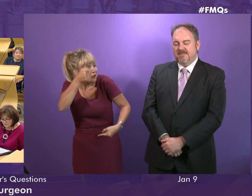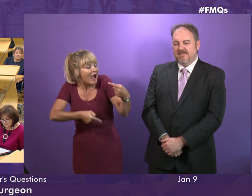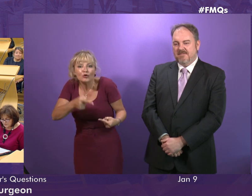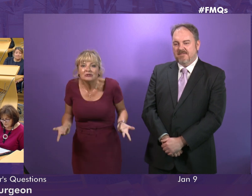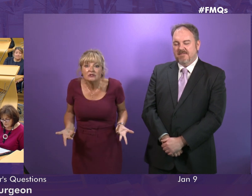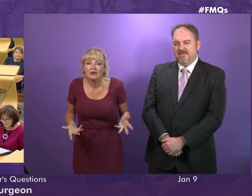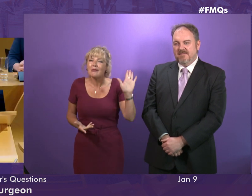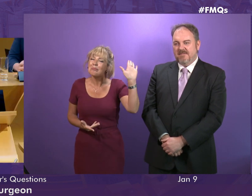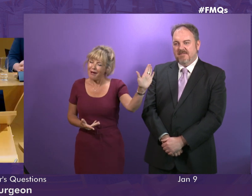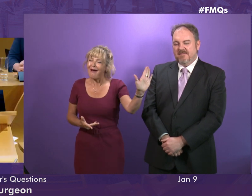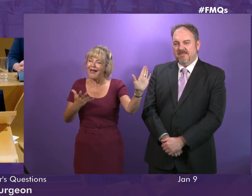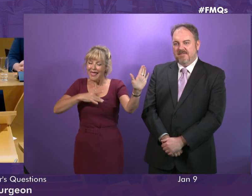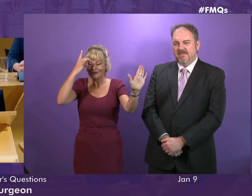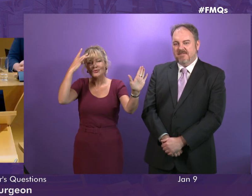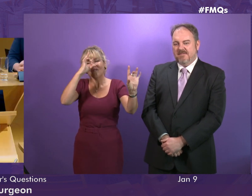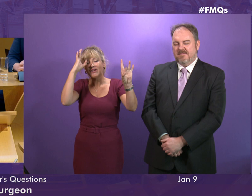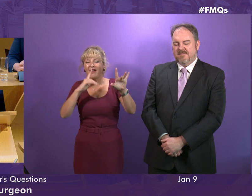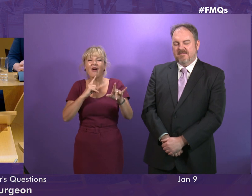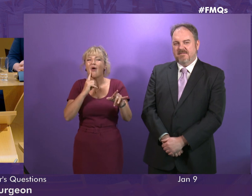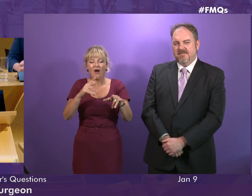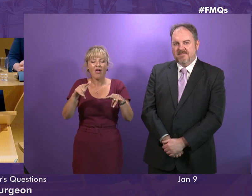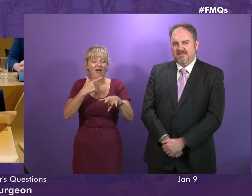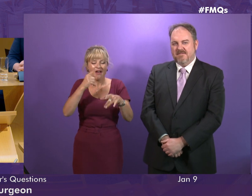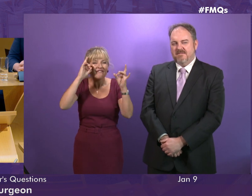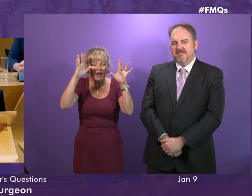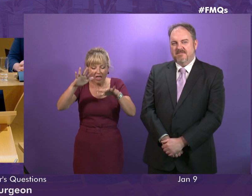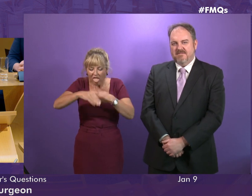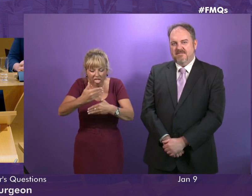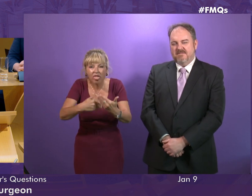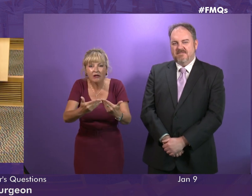However, let us not gloss over the issue at hand, which, of course, was the subject of